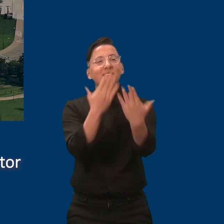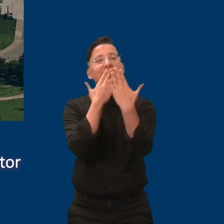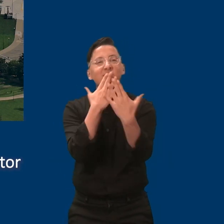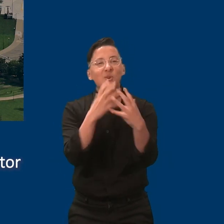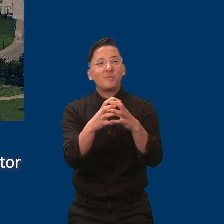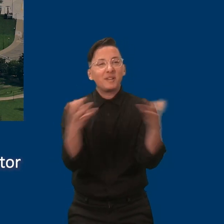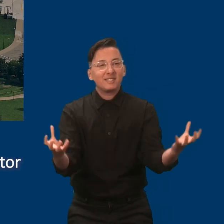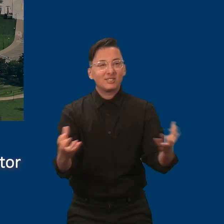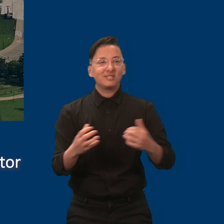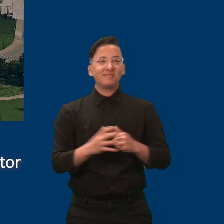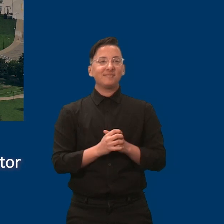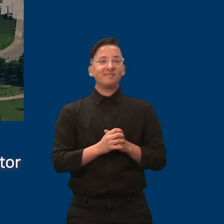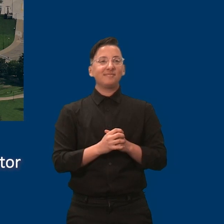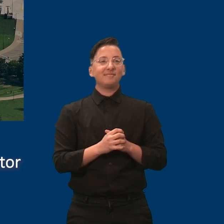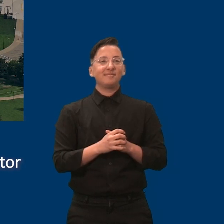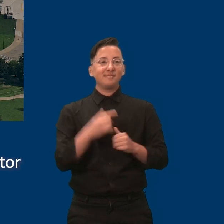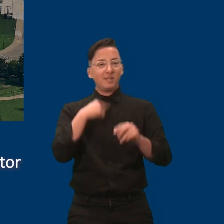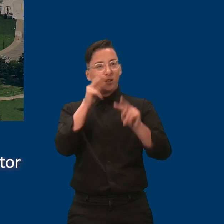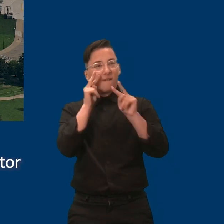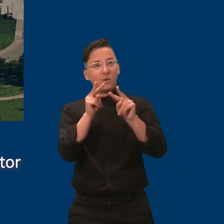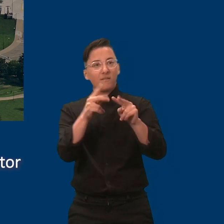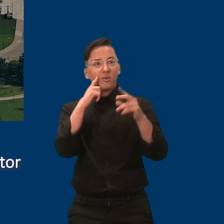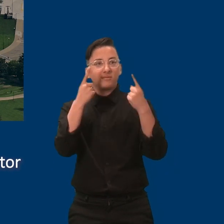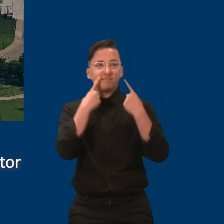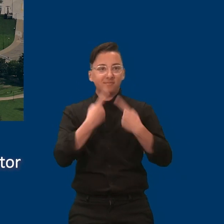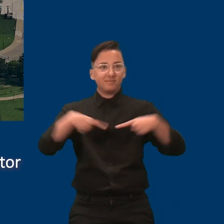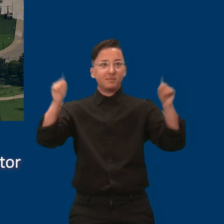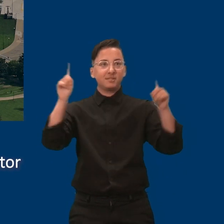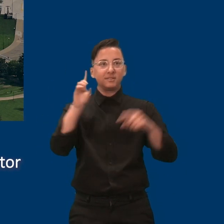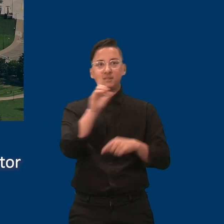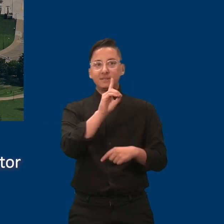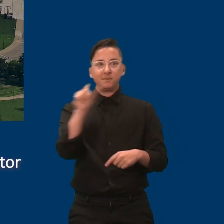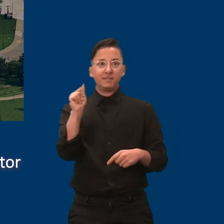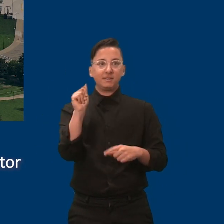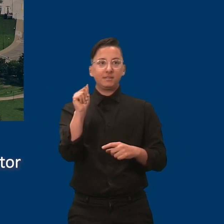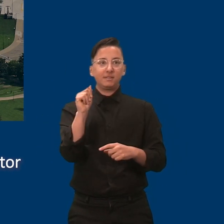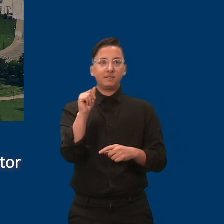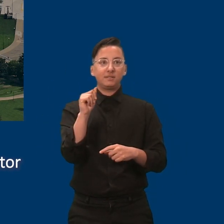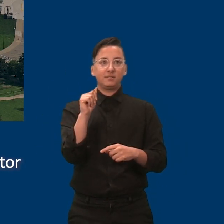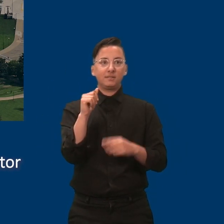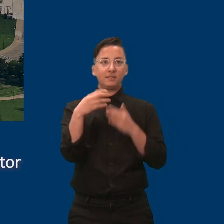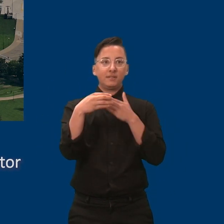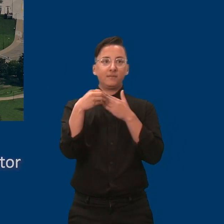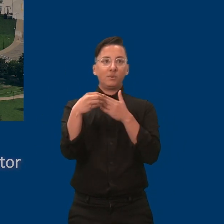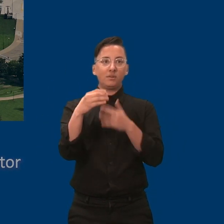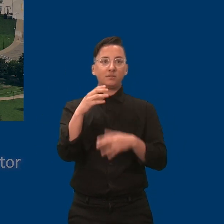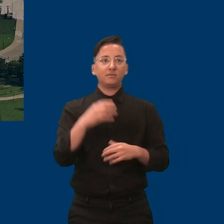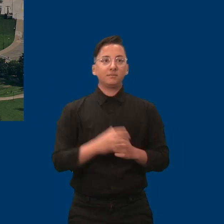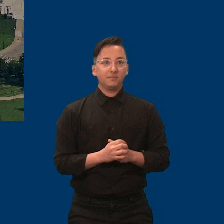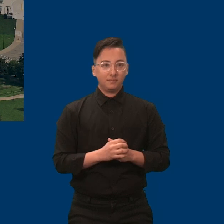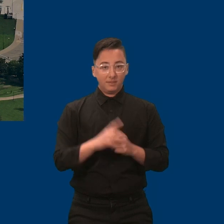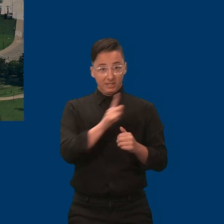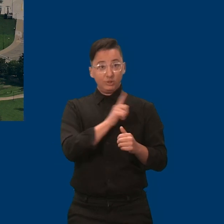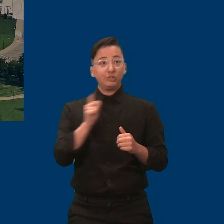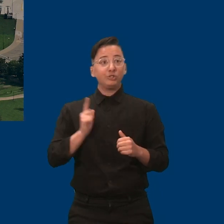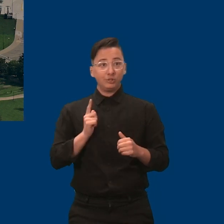and I look forward to a successful disability forward 2023 legislative session.